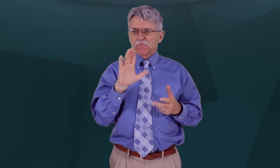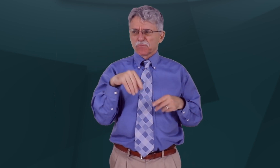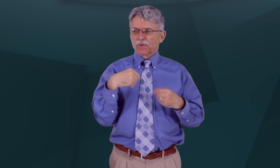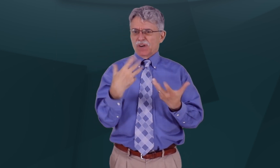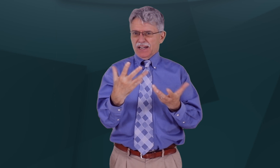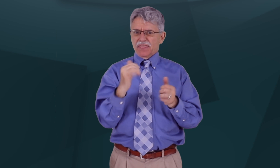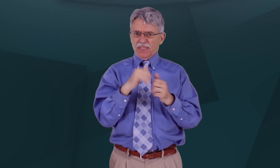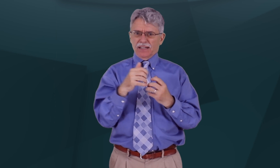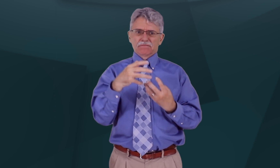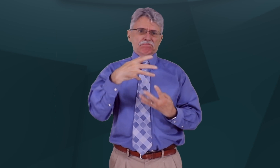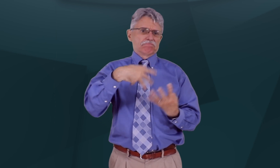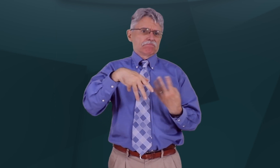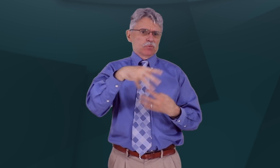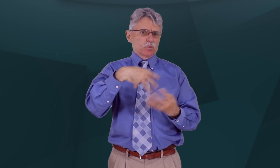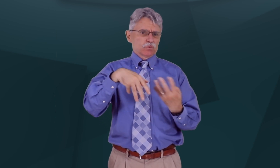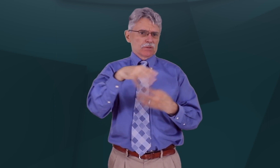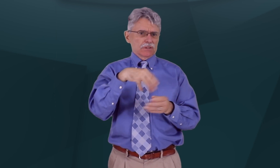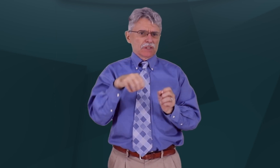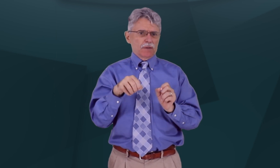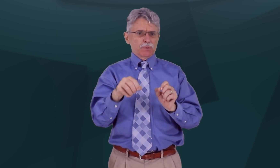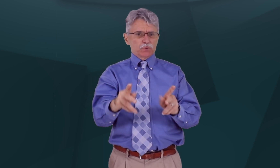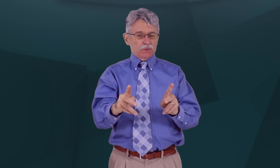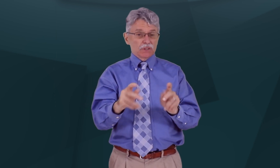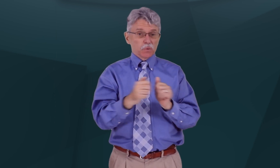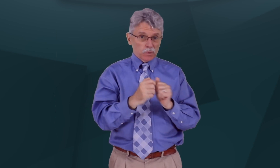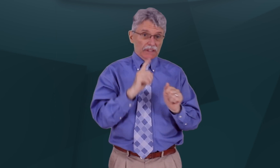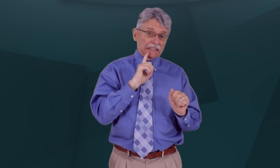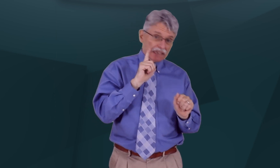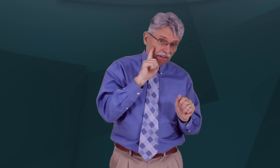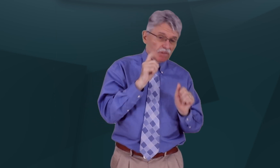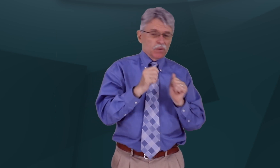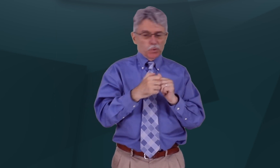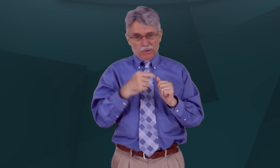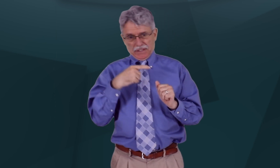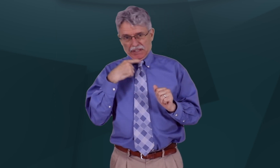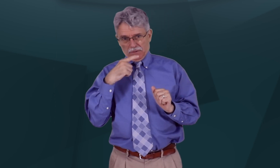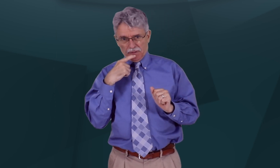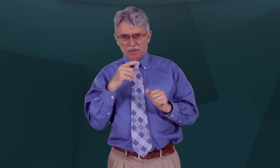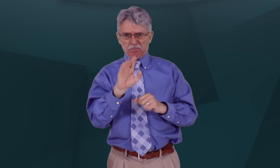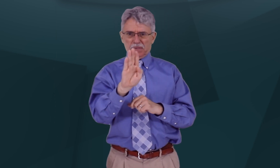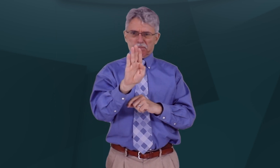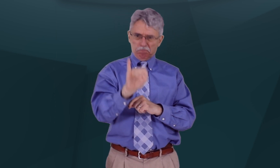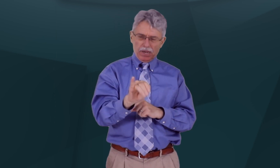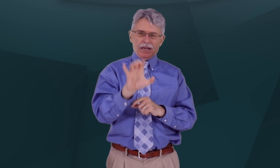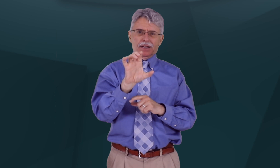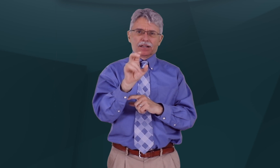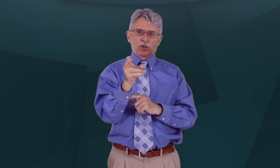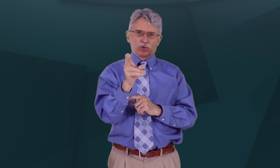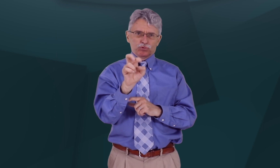So provide that information. Provide socialization opportunities -- with deaf kids, with hearing kids.